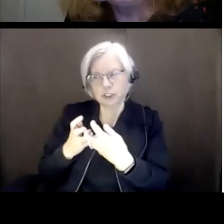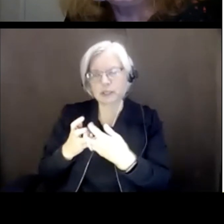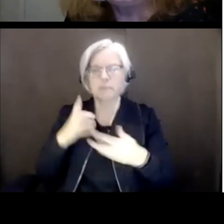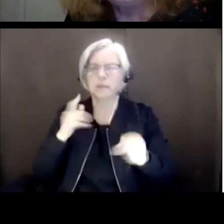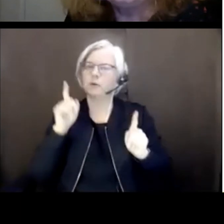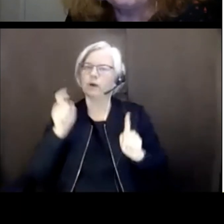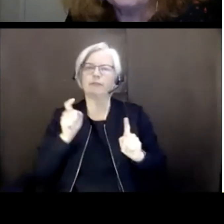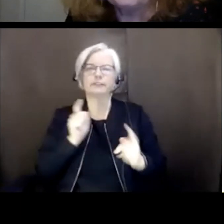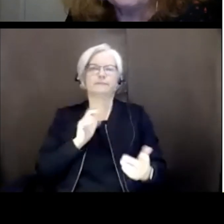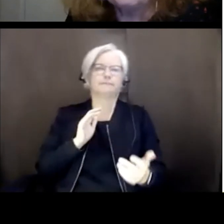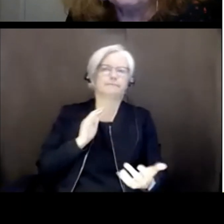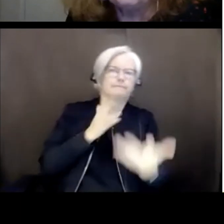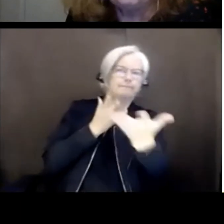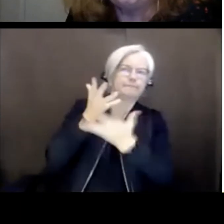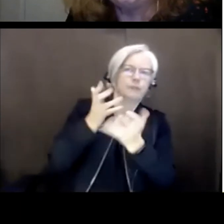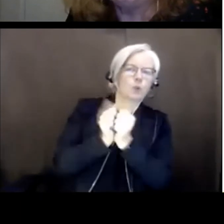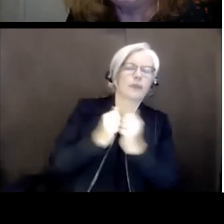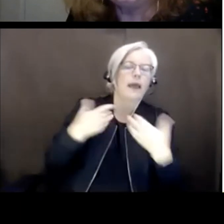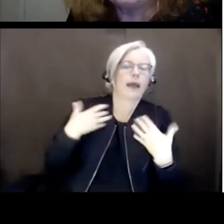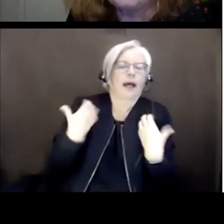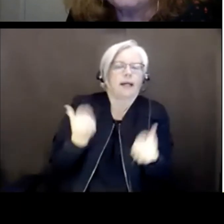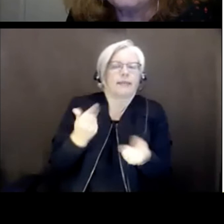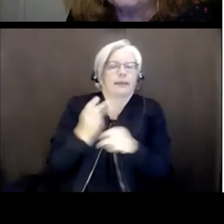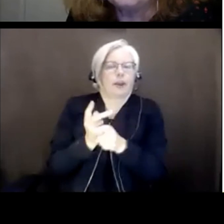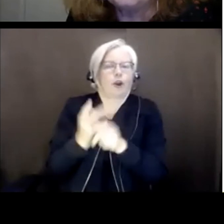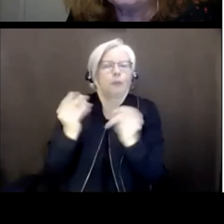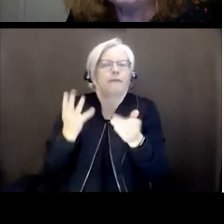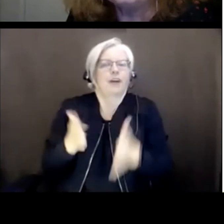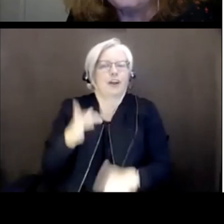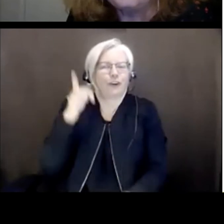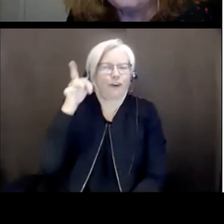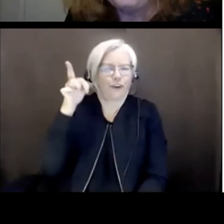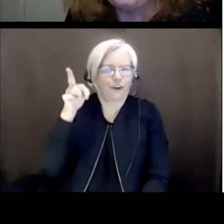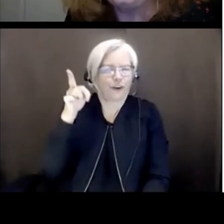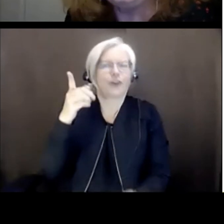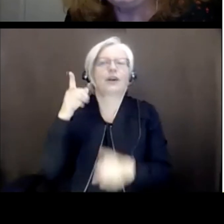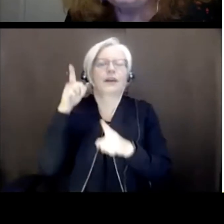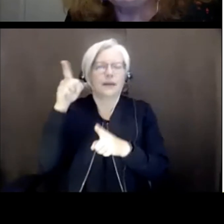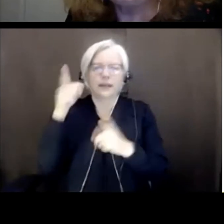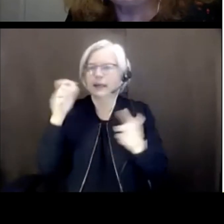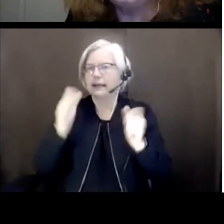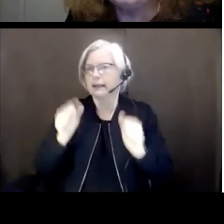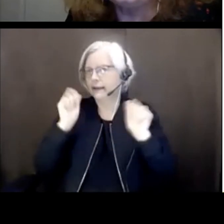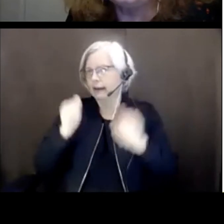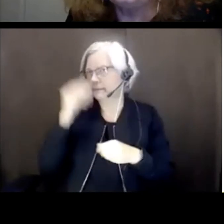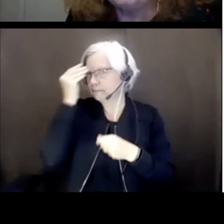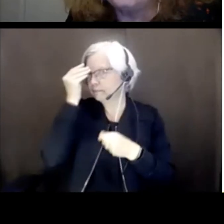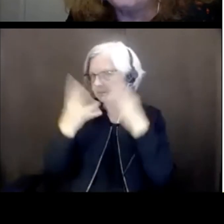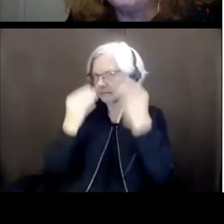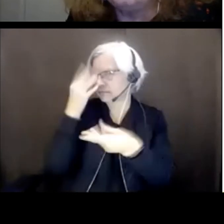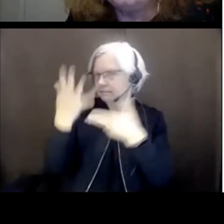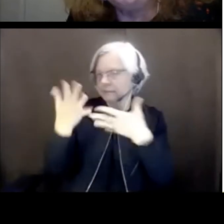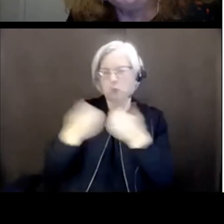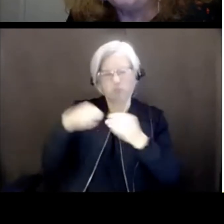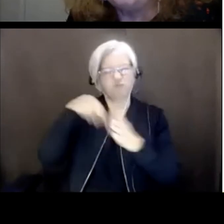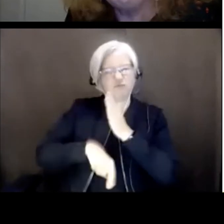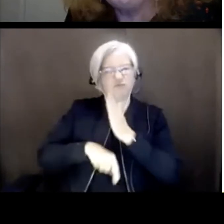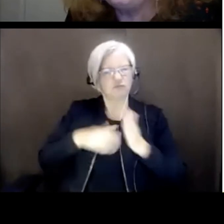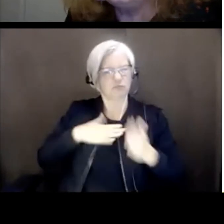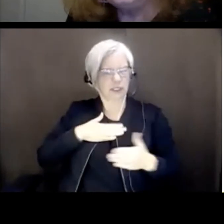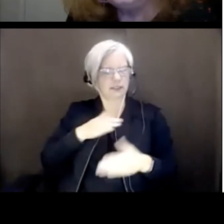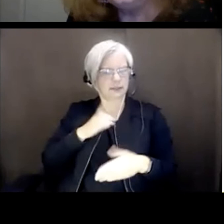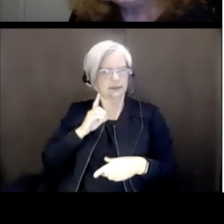RESTRICTIONS OR YOUR LIMITATIONS. THAT RAISES THE ISSUE OF, WHEN DO YOU DISCLOSE